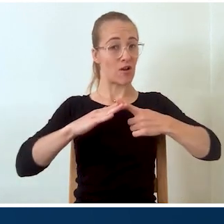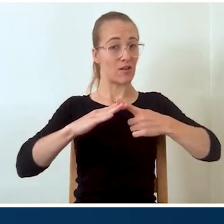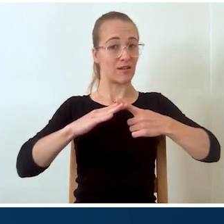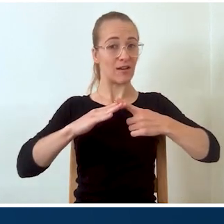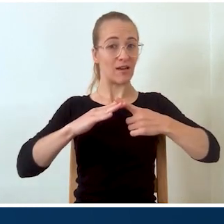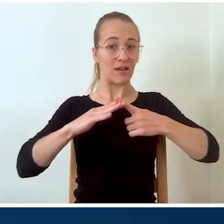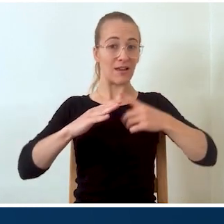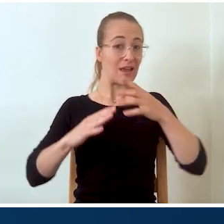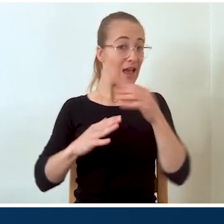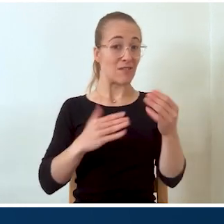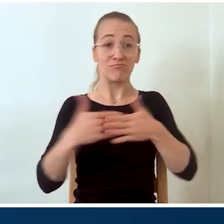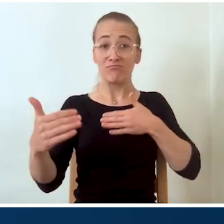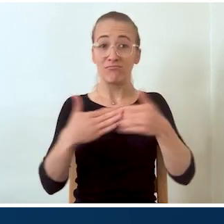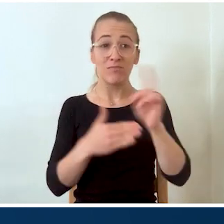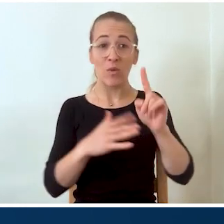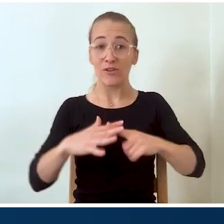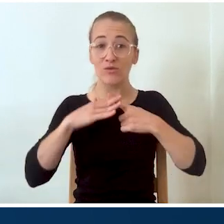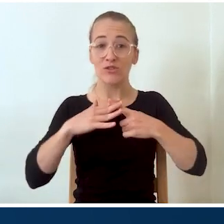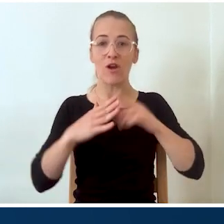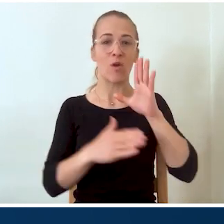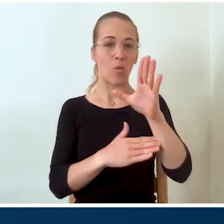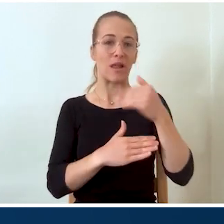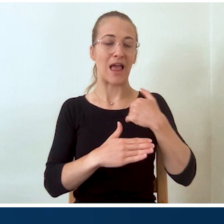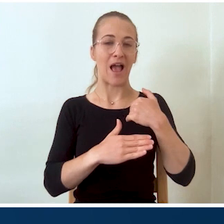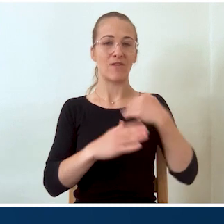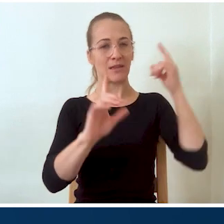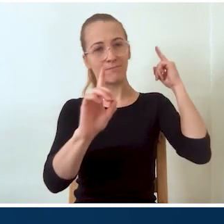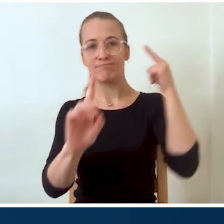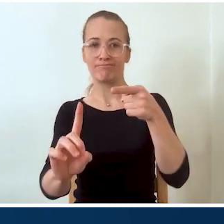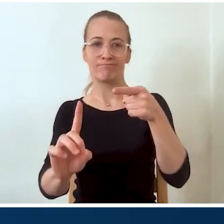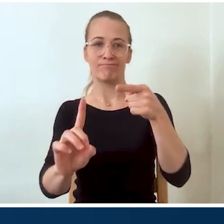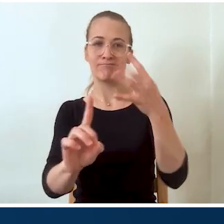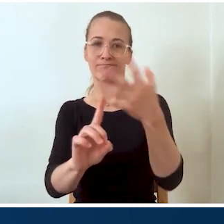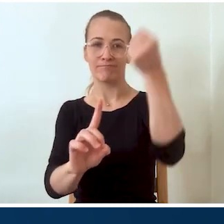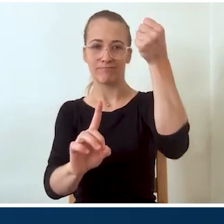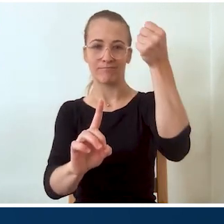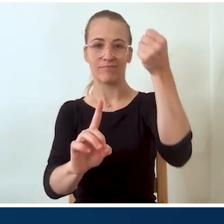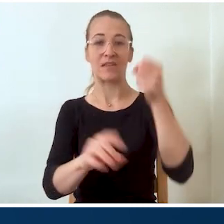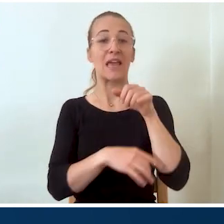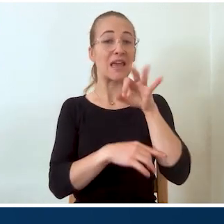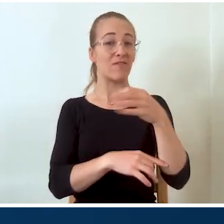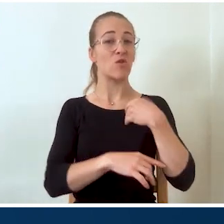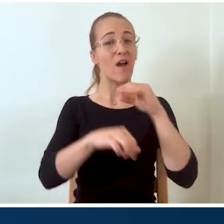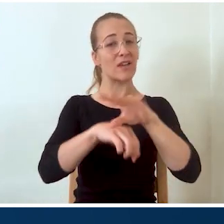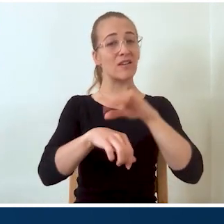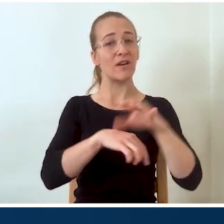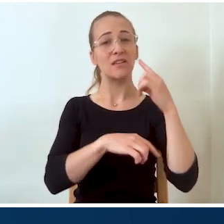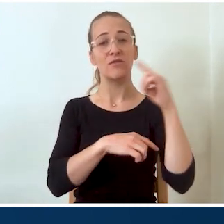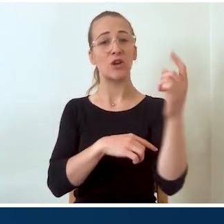and regardless of where you start, you're going to get to the overall mission. If you had advice for anyone who is thinking,